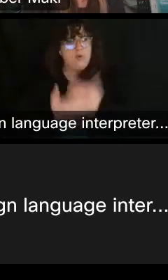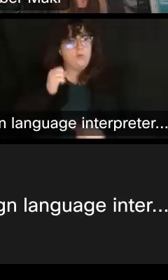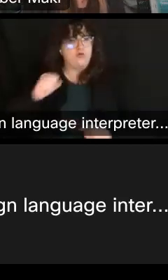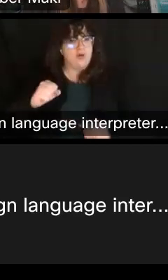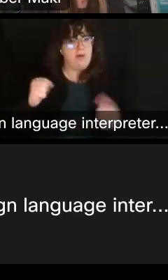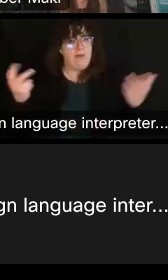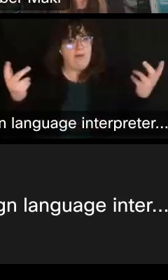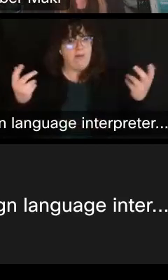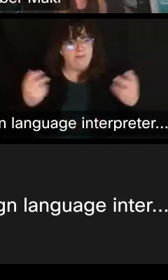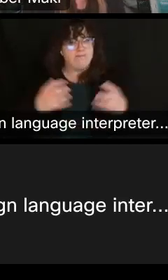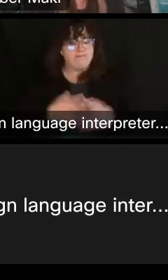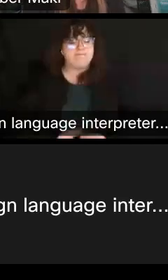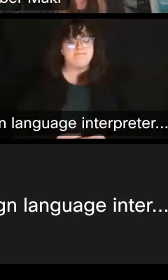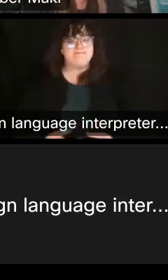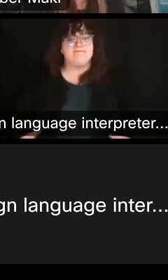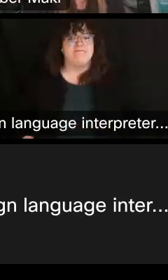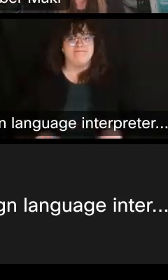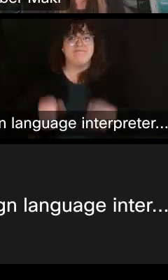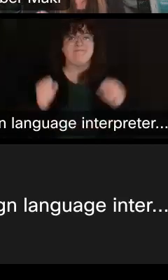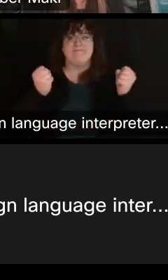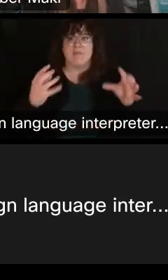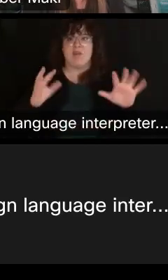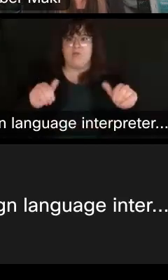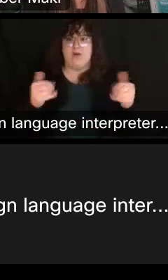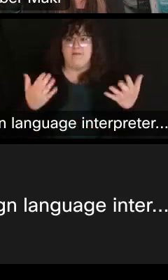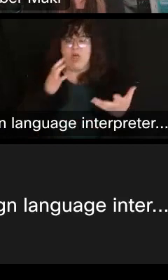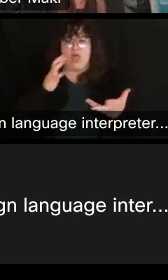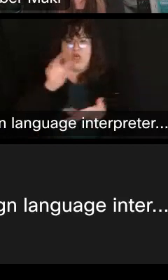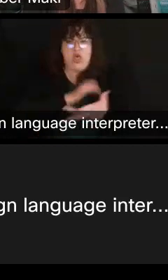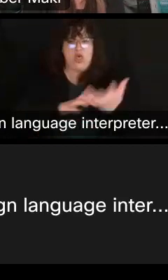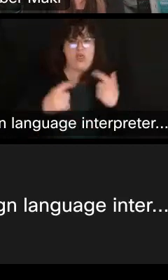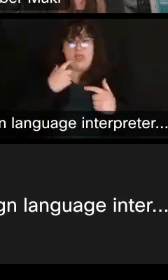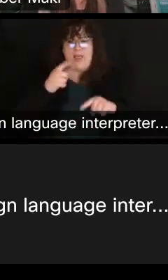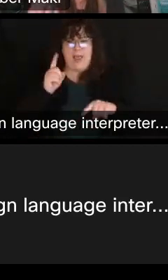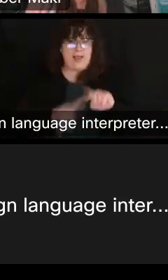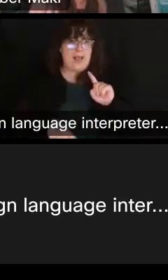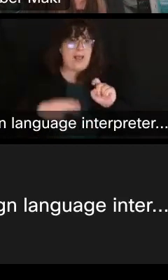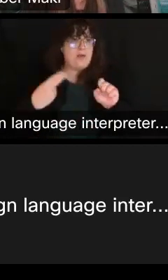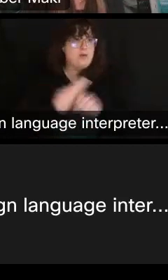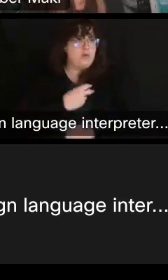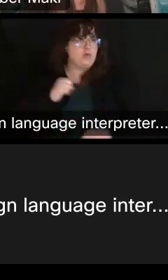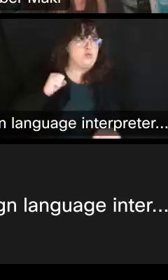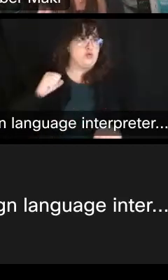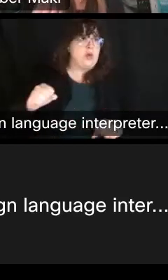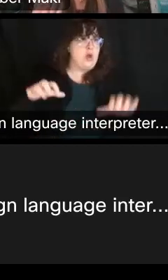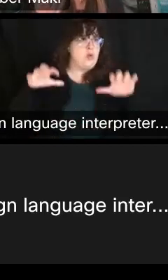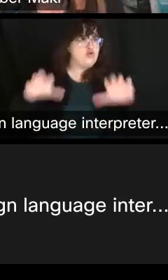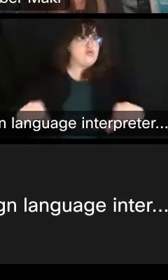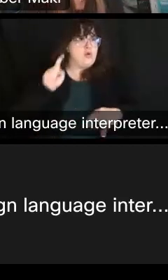of providers are confused about this, they think they can't use restraint. That is false. It can